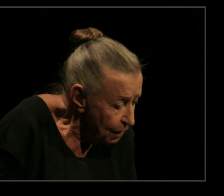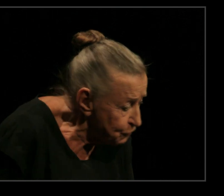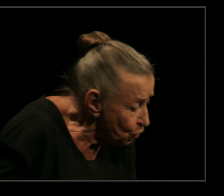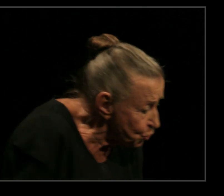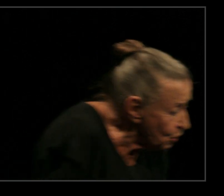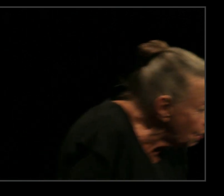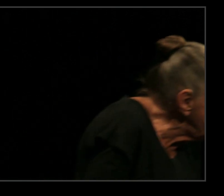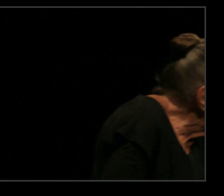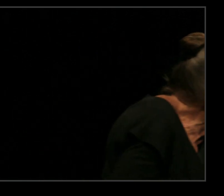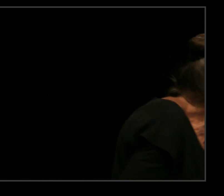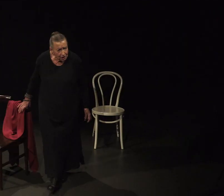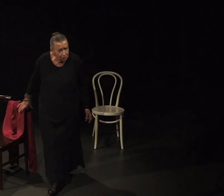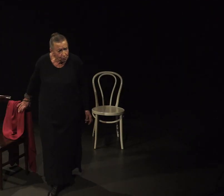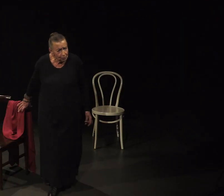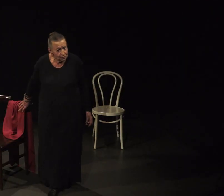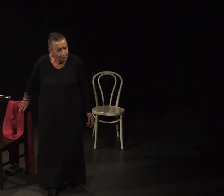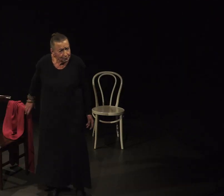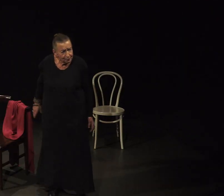In the cauldrons, bigos was warmed.